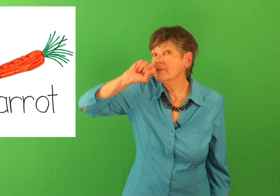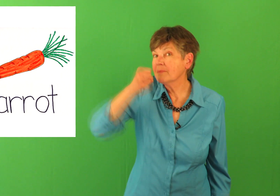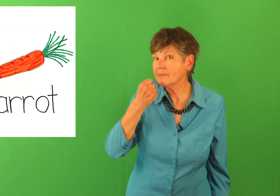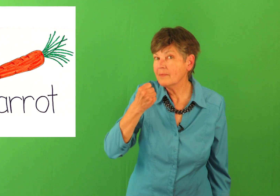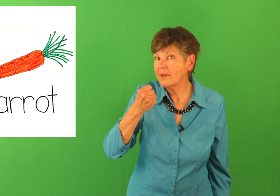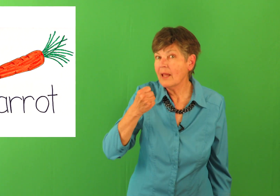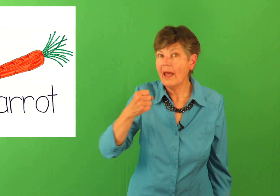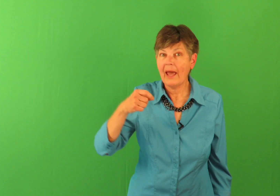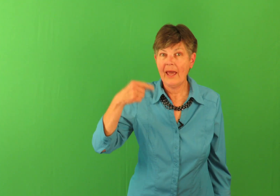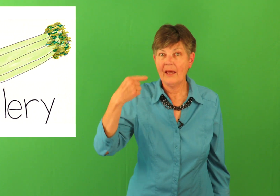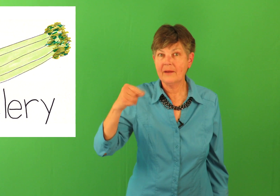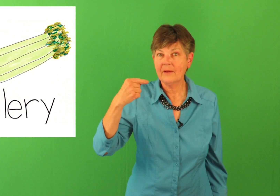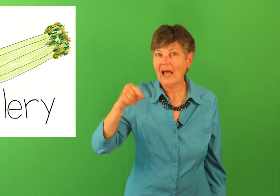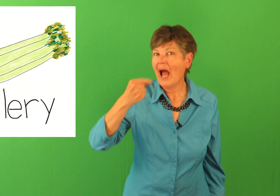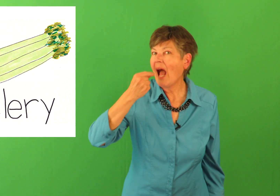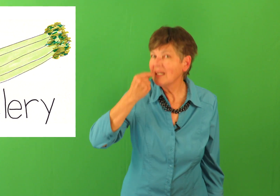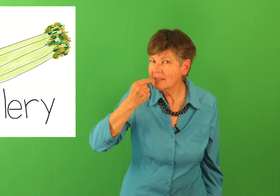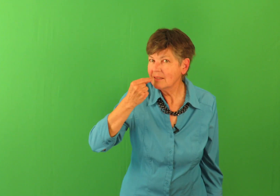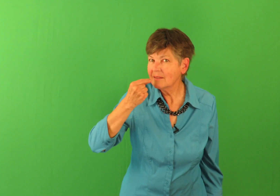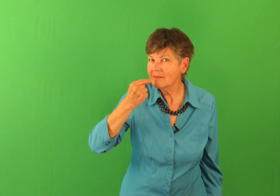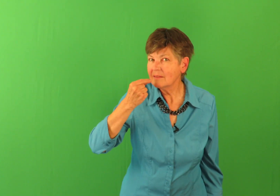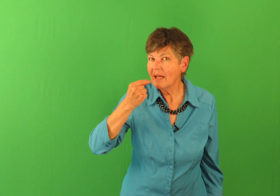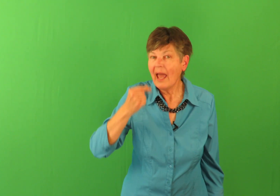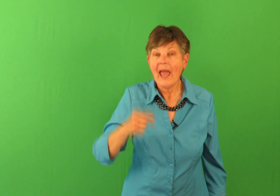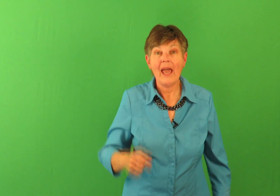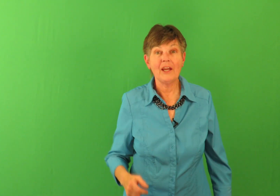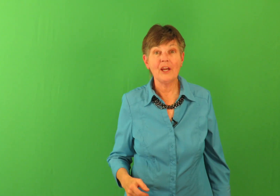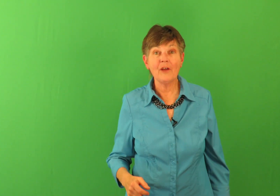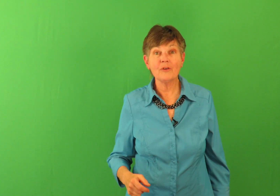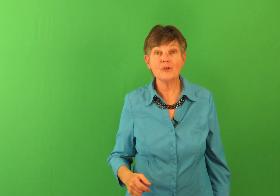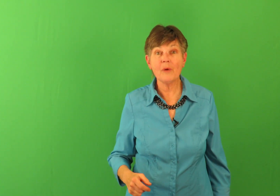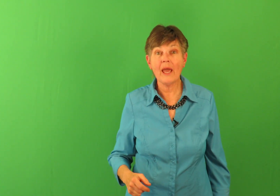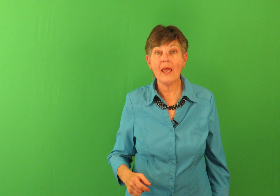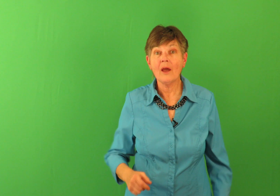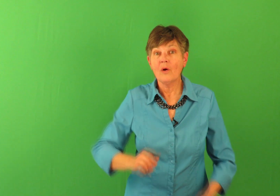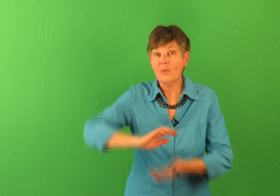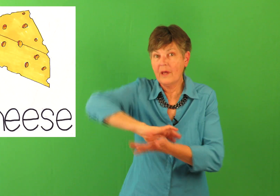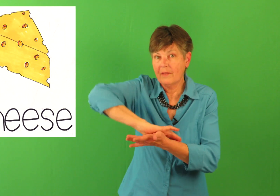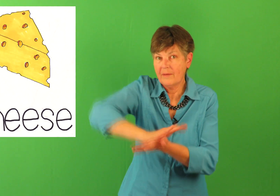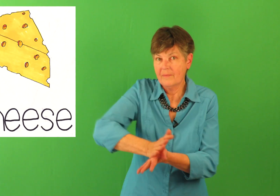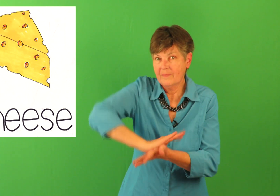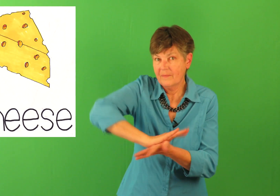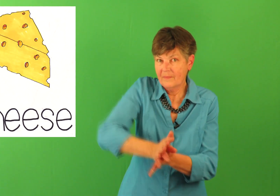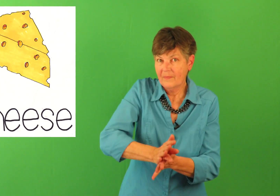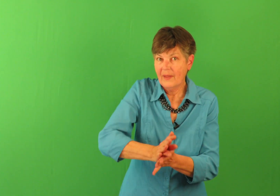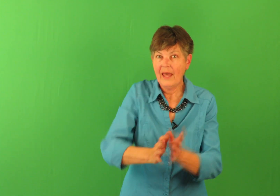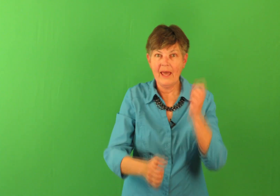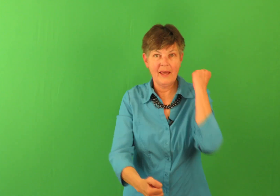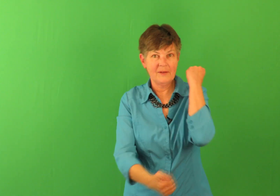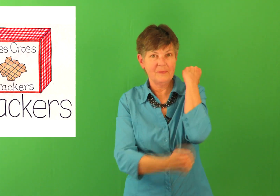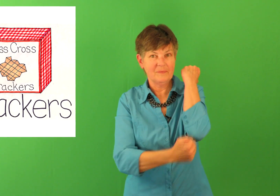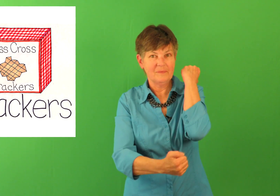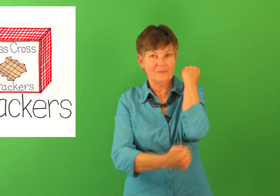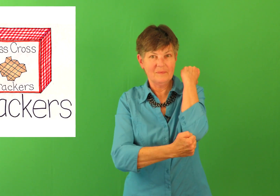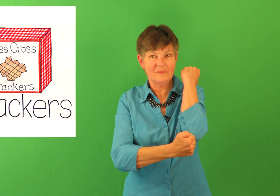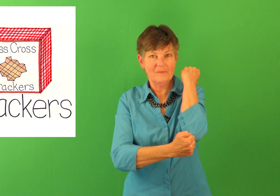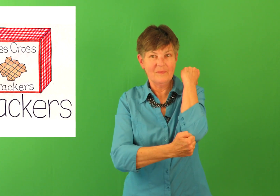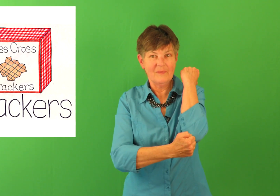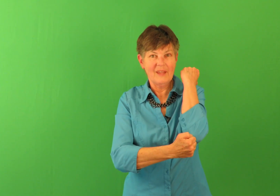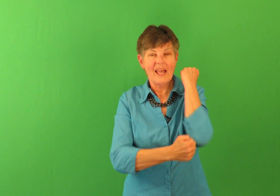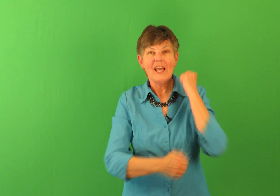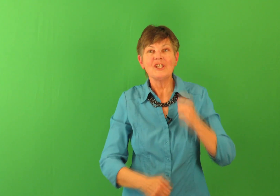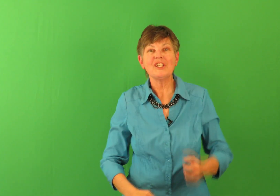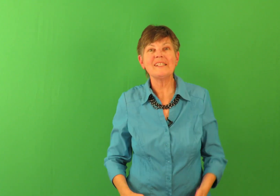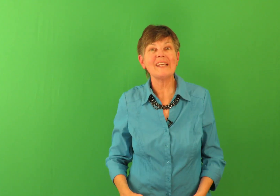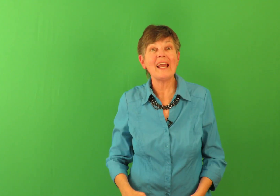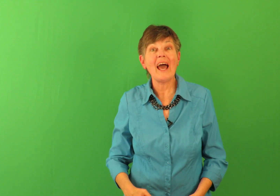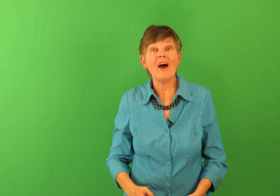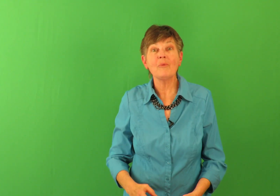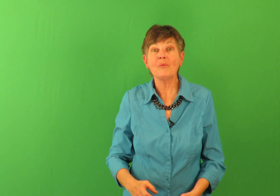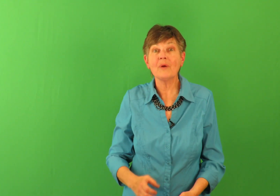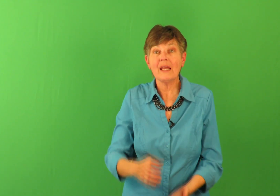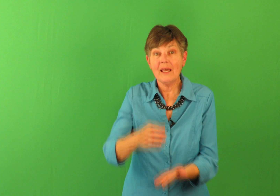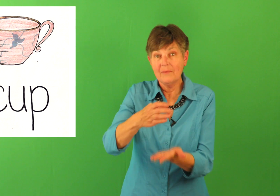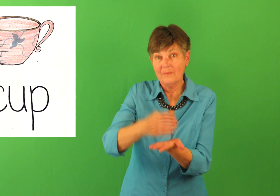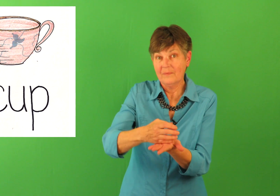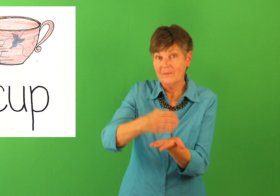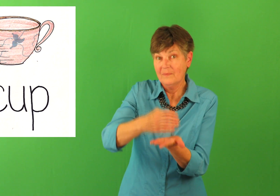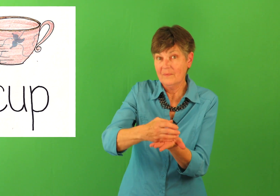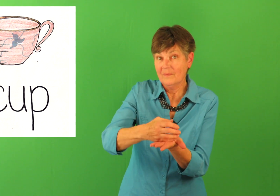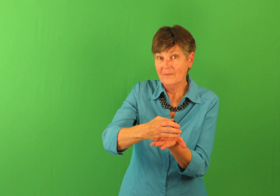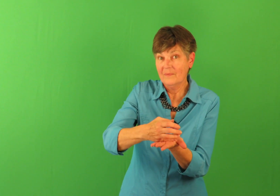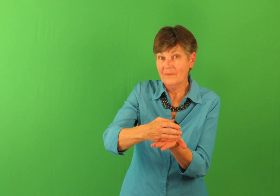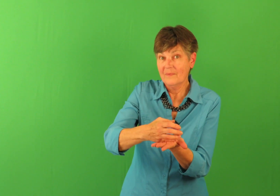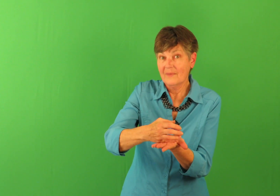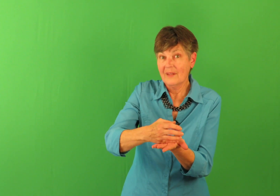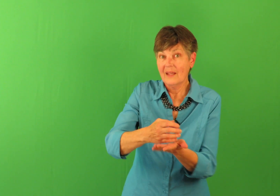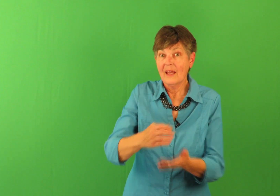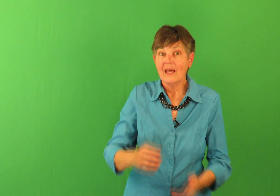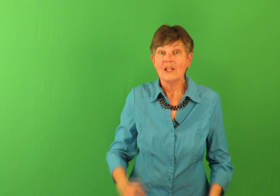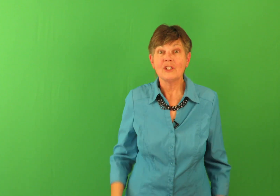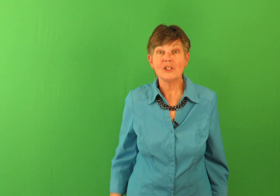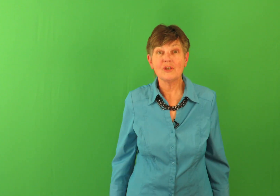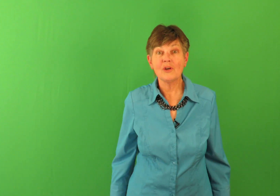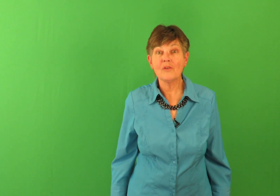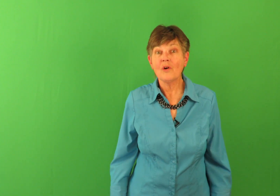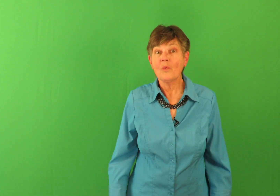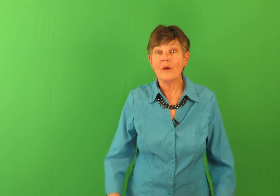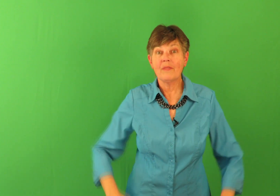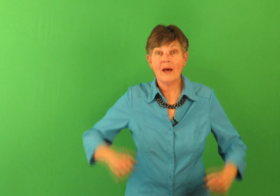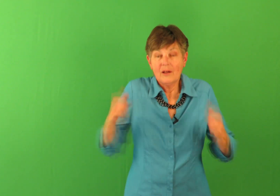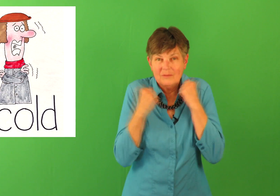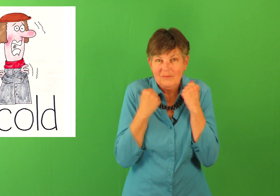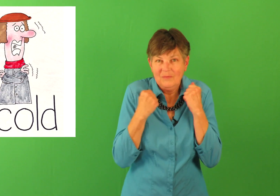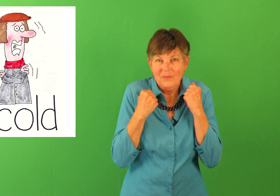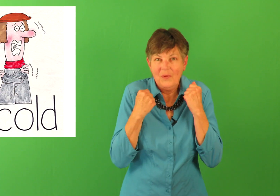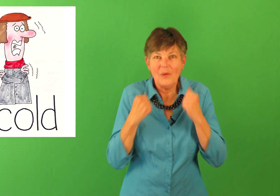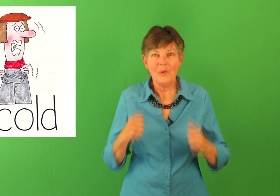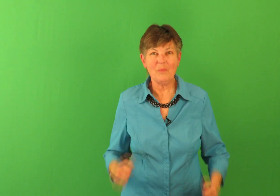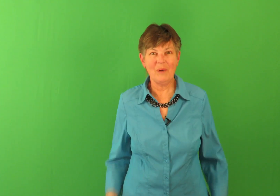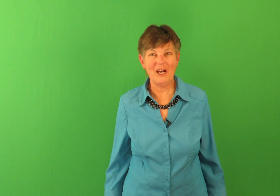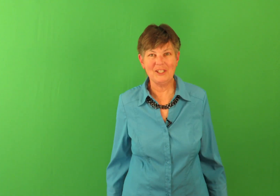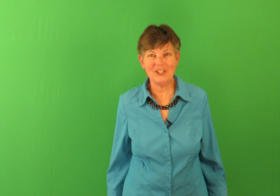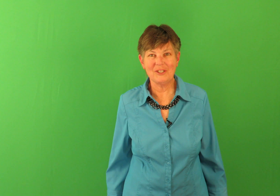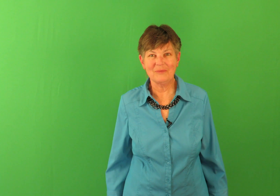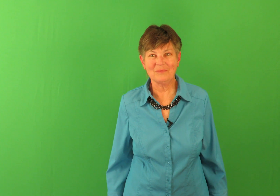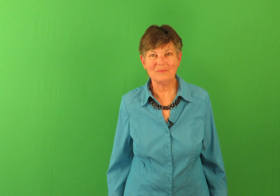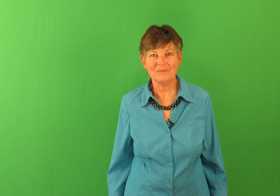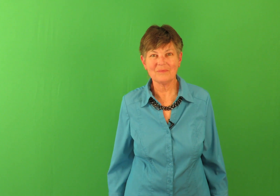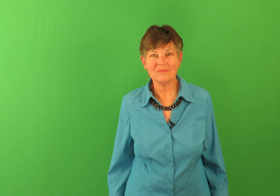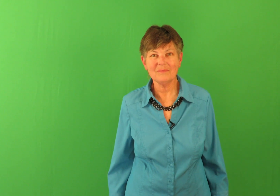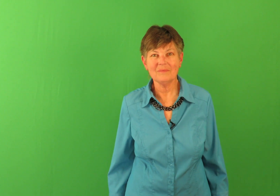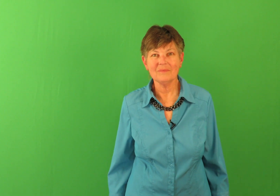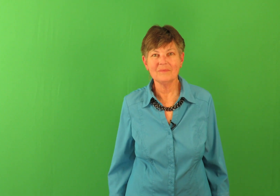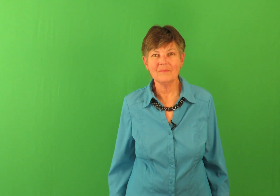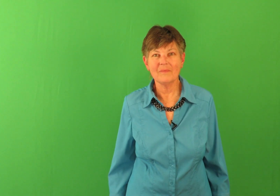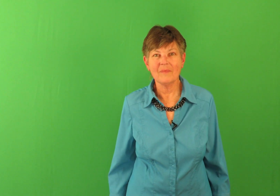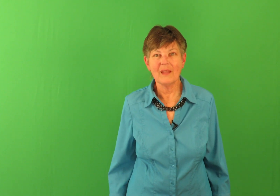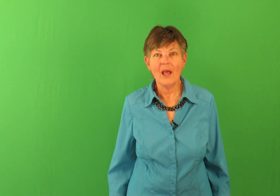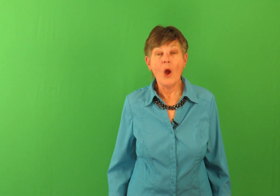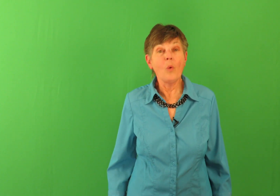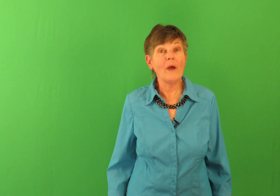and and another tray with and she set out pretty to serve with the punch when